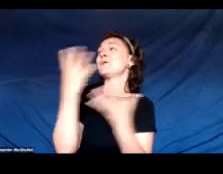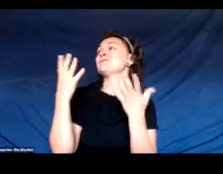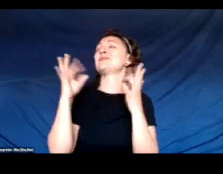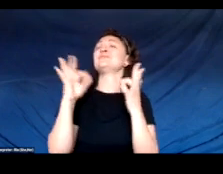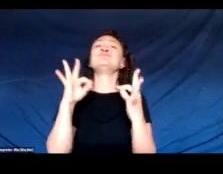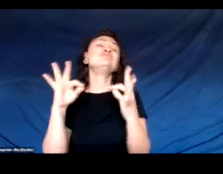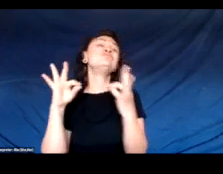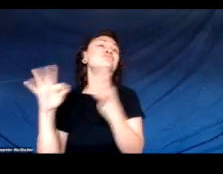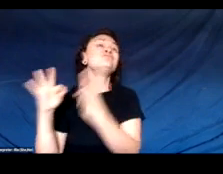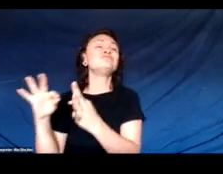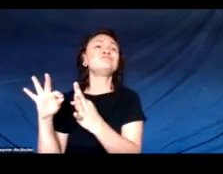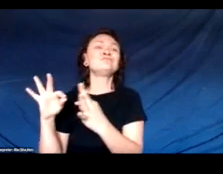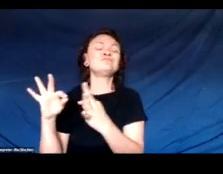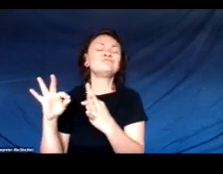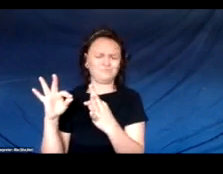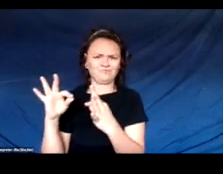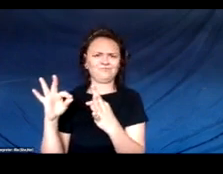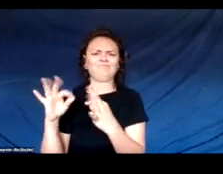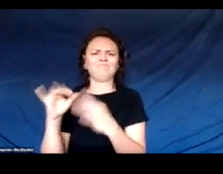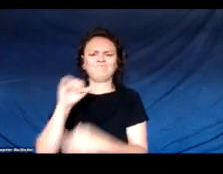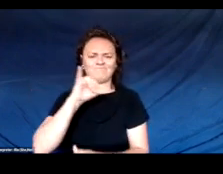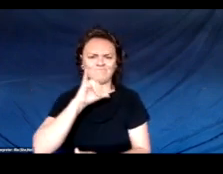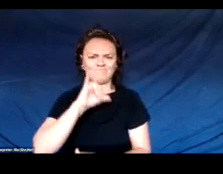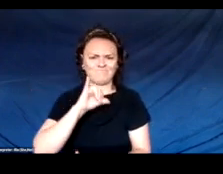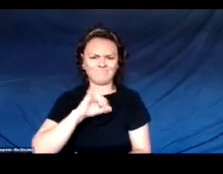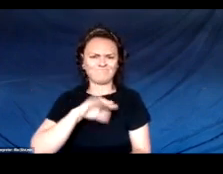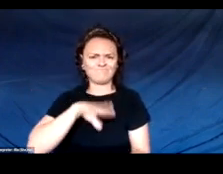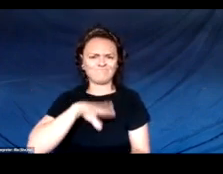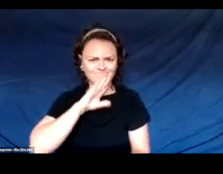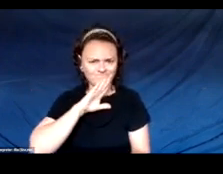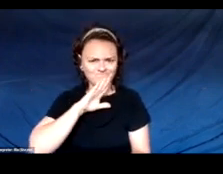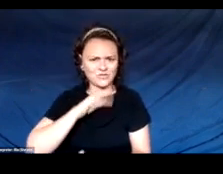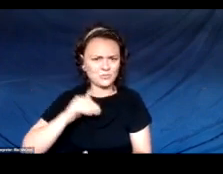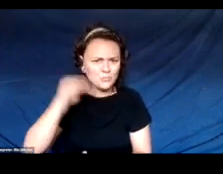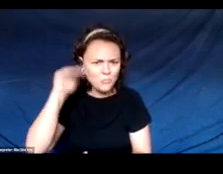But now like as an adult on the other side,